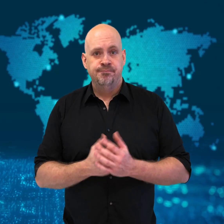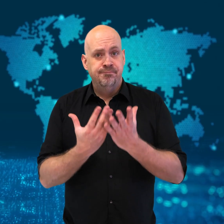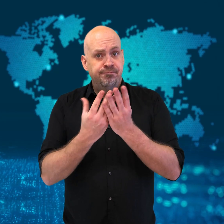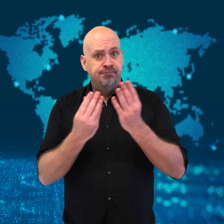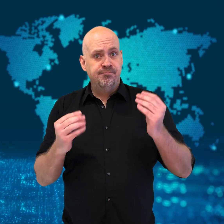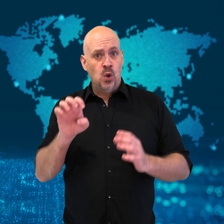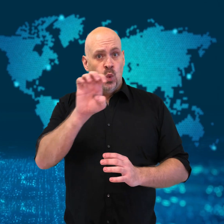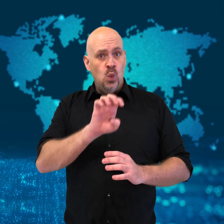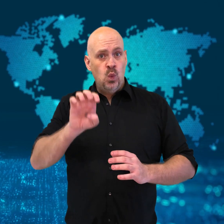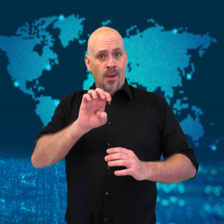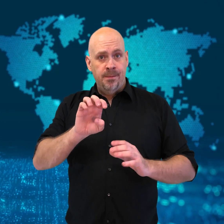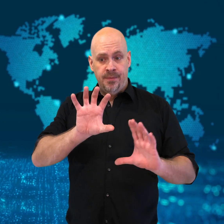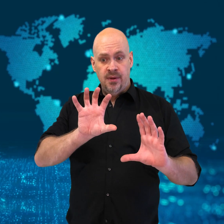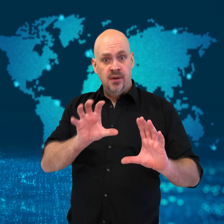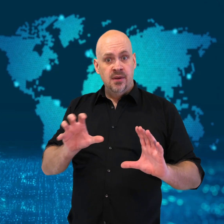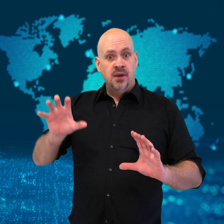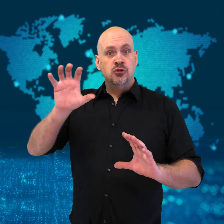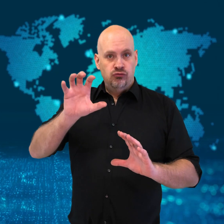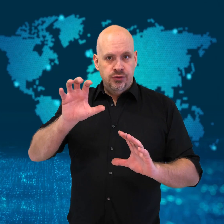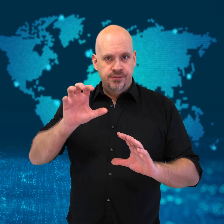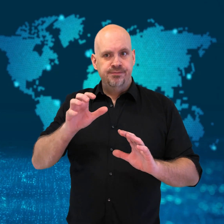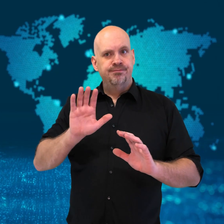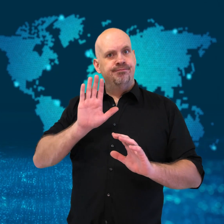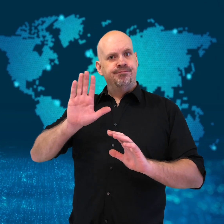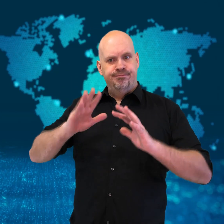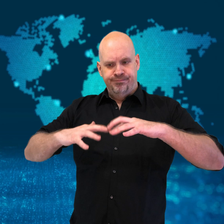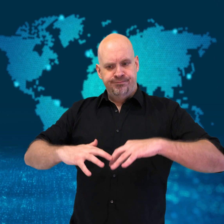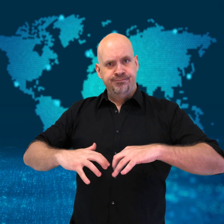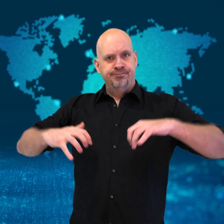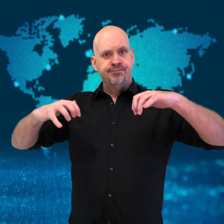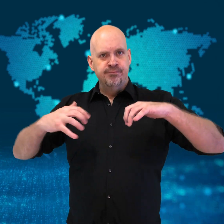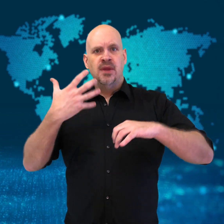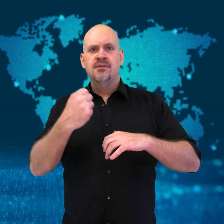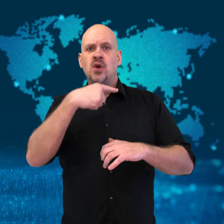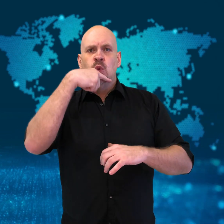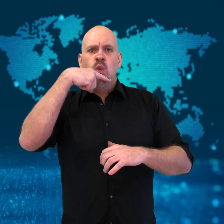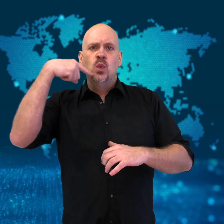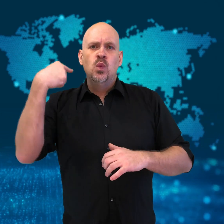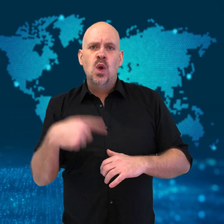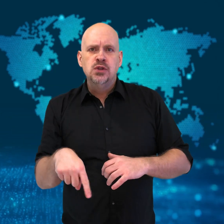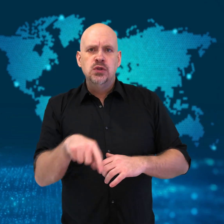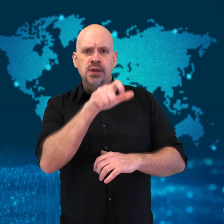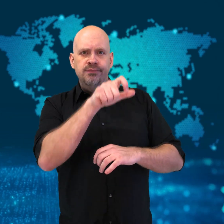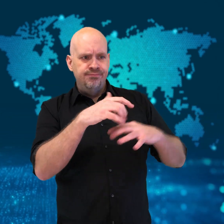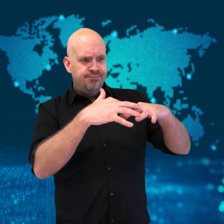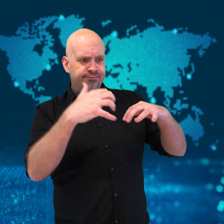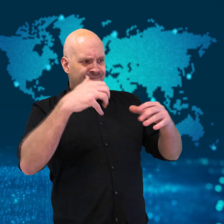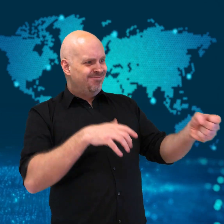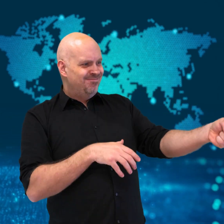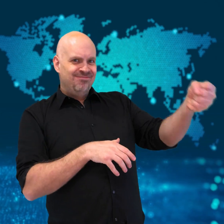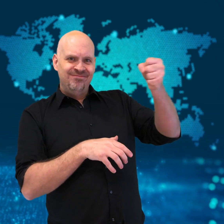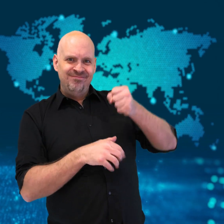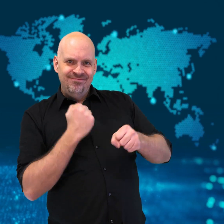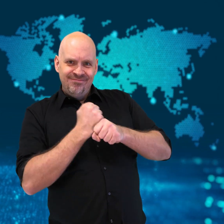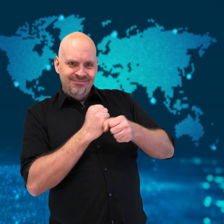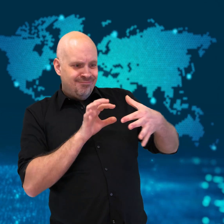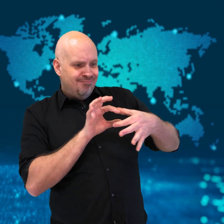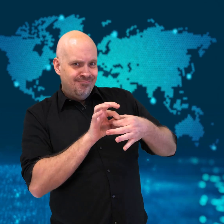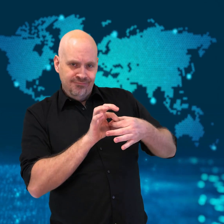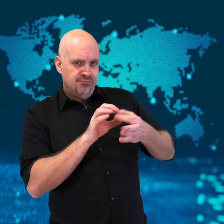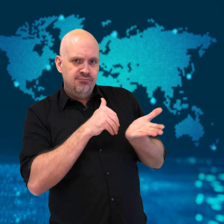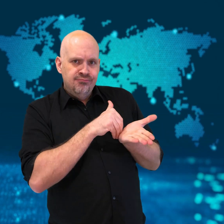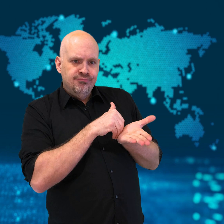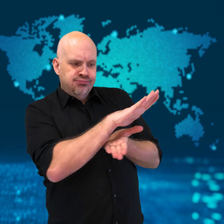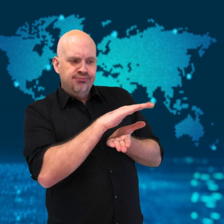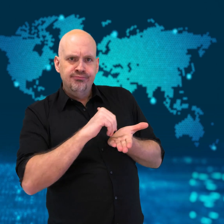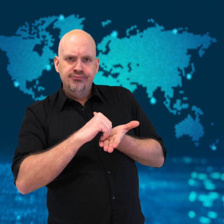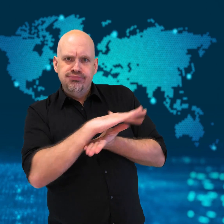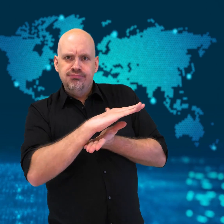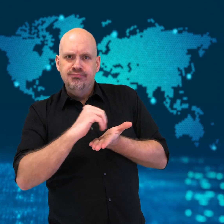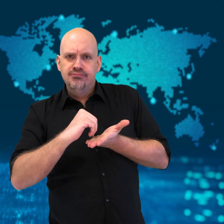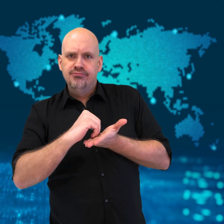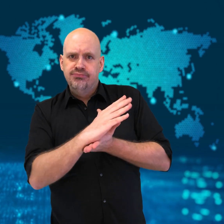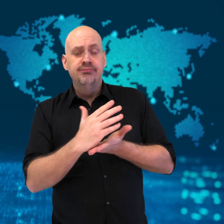[Gavin]: Several European countries have expelled Russian diplomats in